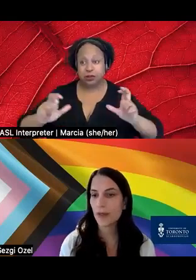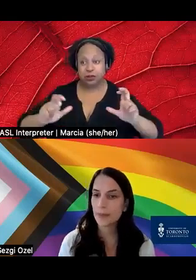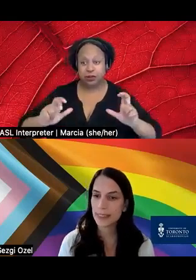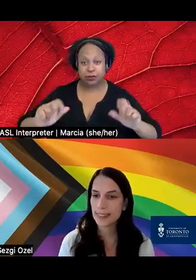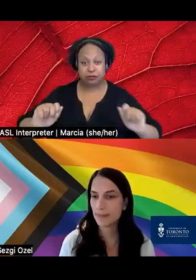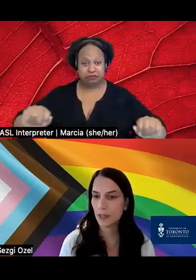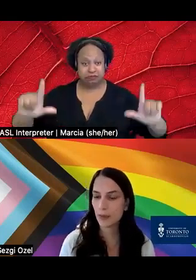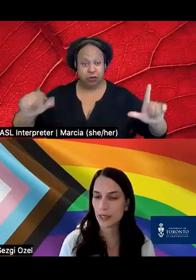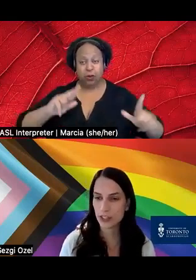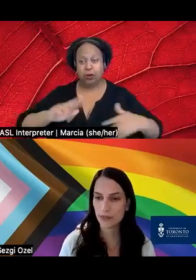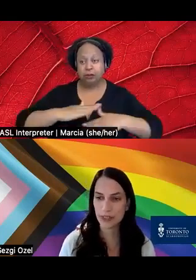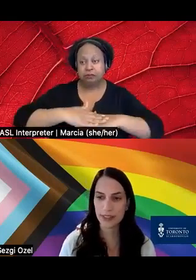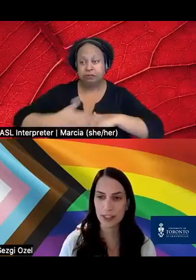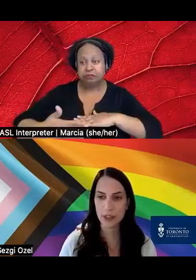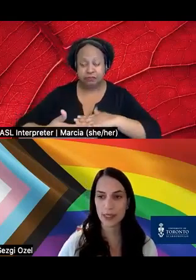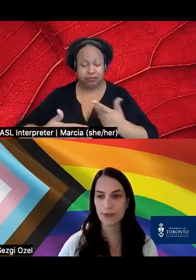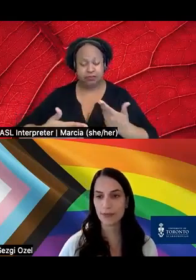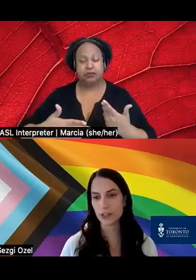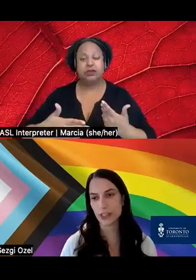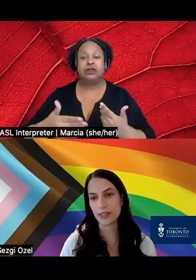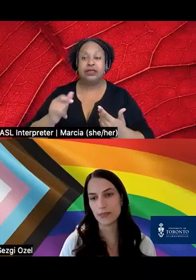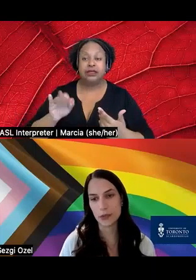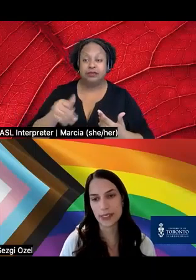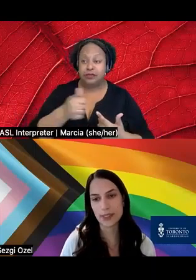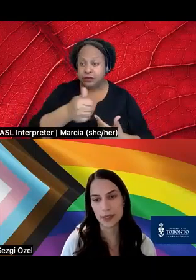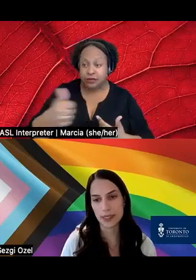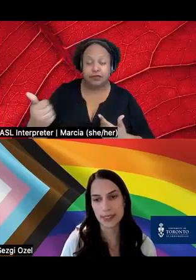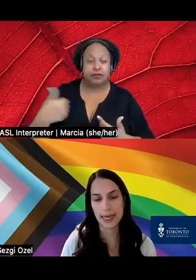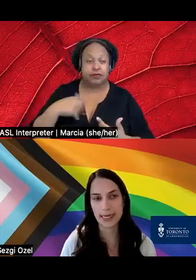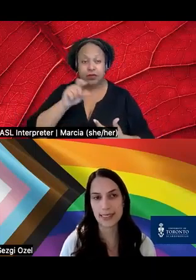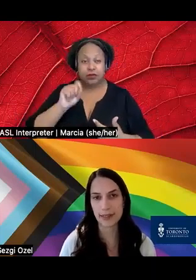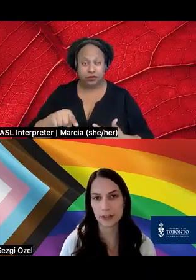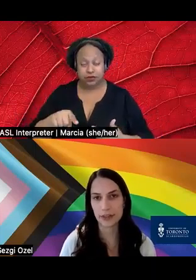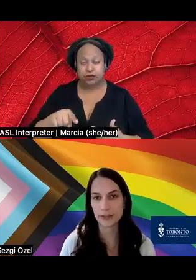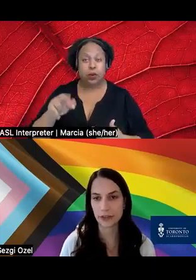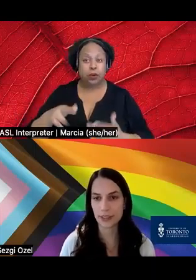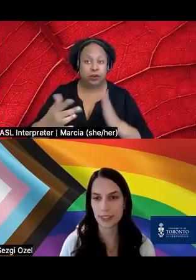Please submit a question via the Q&A feature if you are experiencing any technical difficulties.